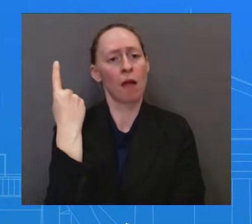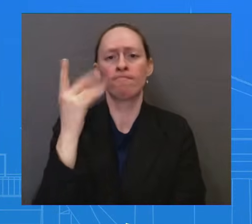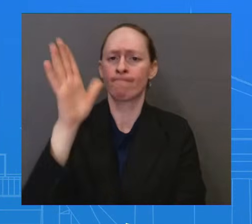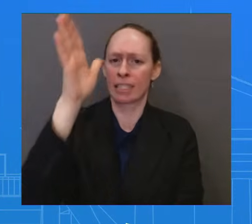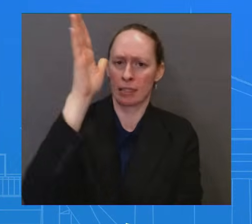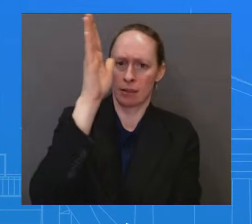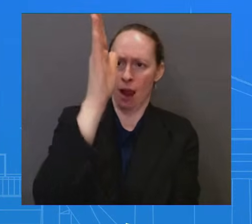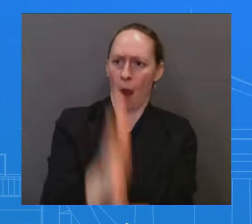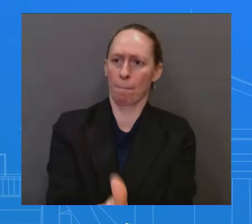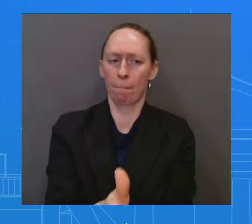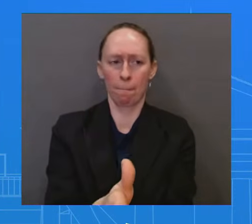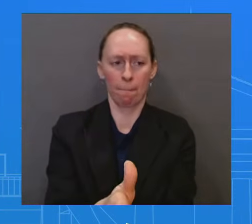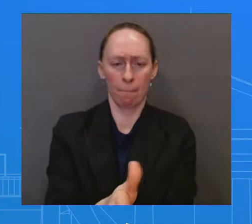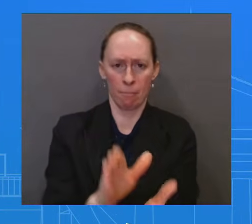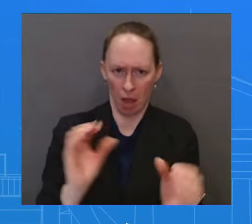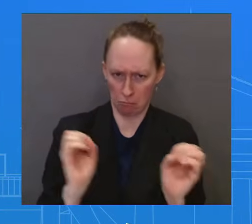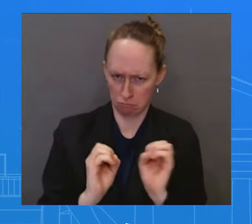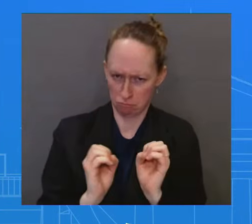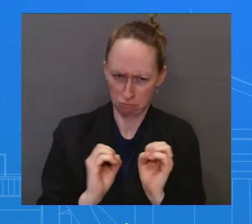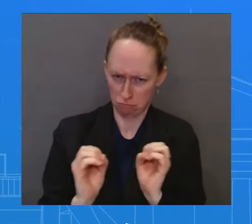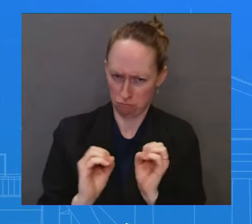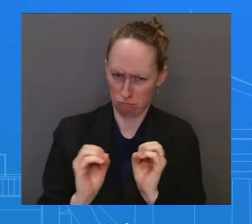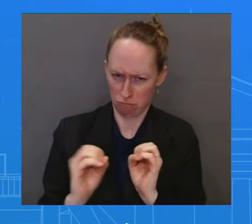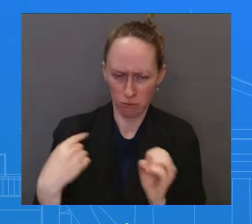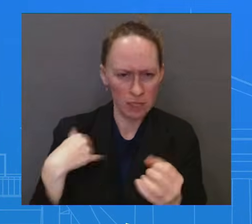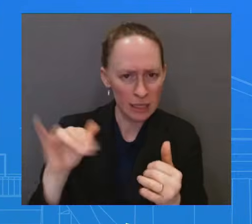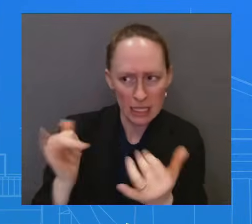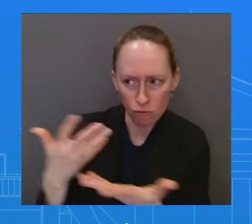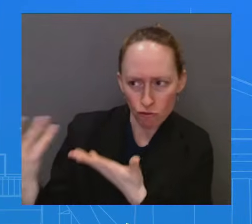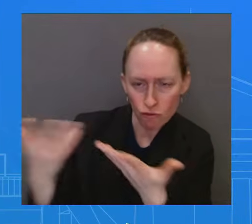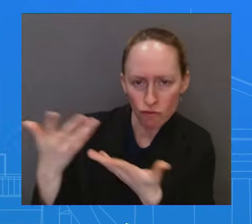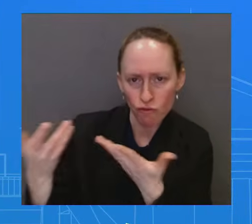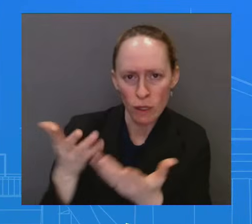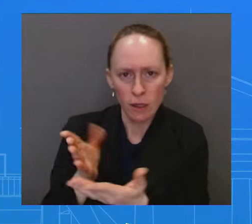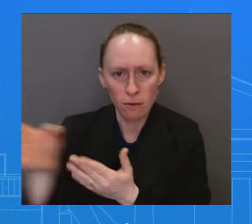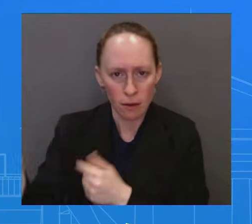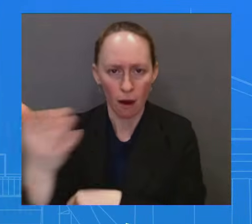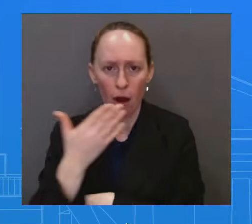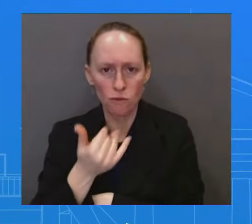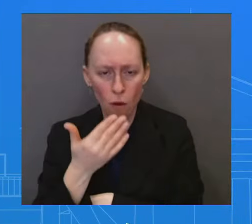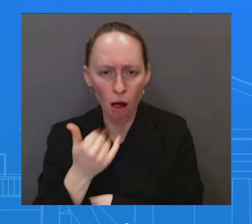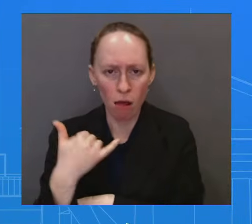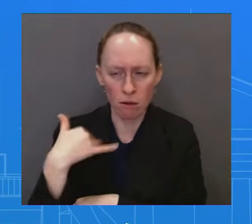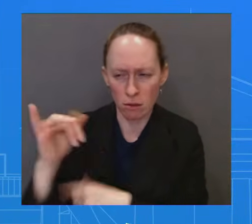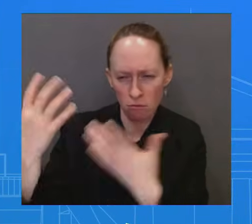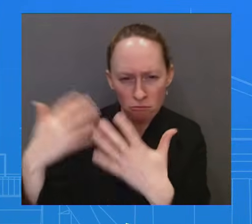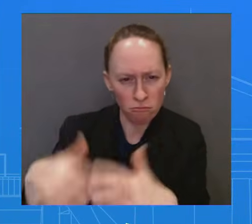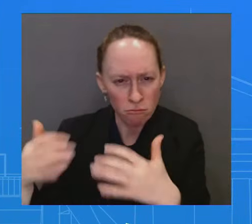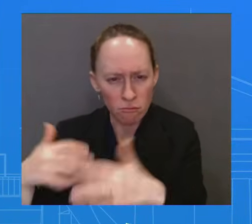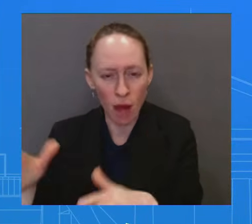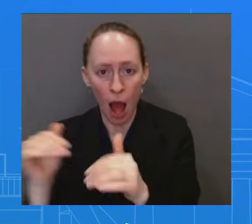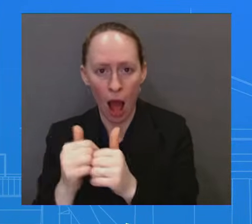And we've had days where it was and days where it wasn't. I mean, you have to remember this is also a war zone. It's an area of conflict.